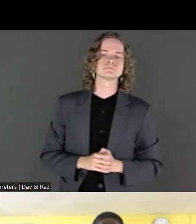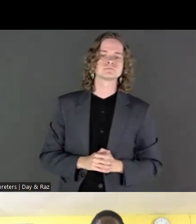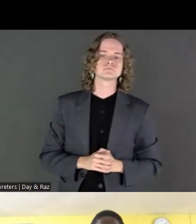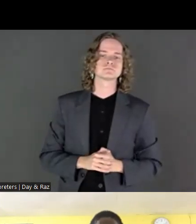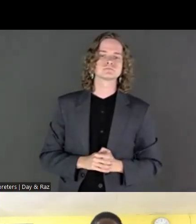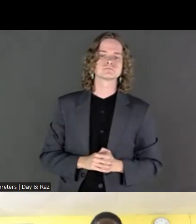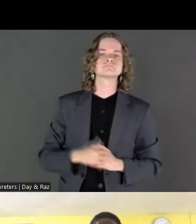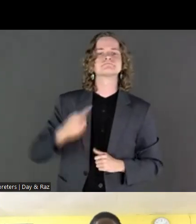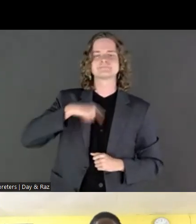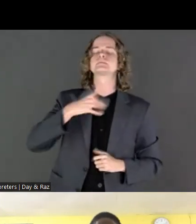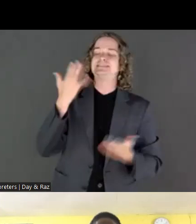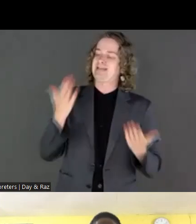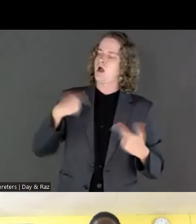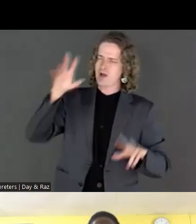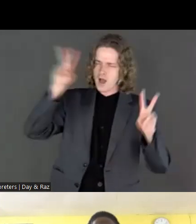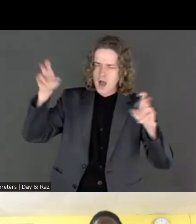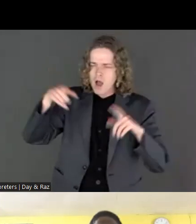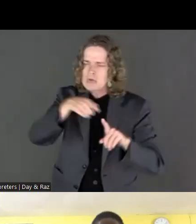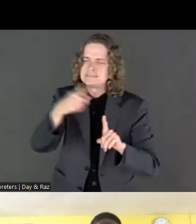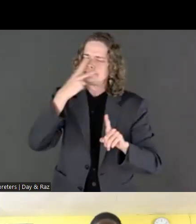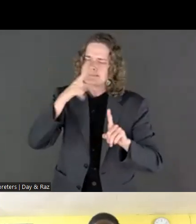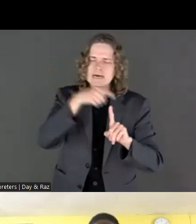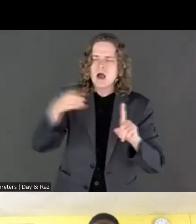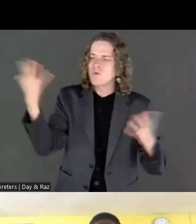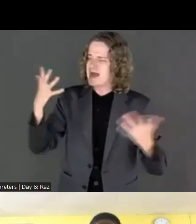for the opportunity to join you all to this for this discussion. And back to you Rosario.